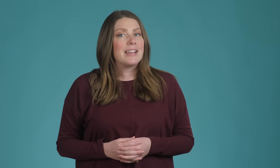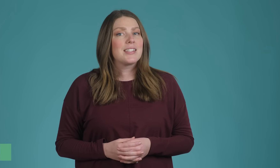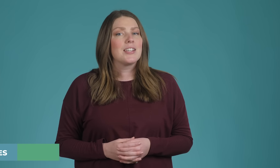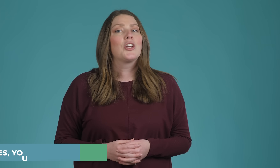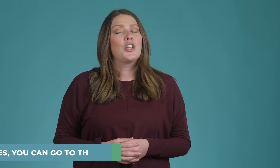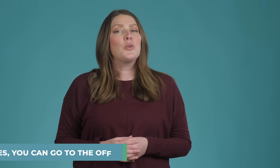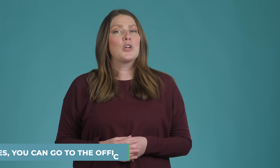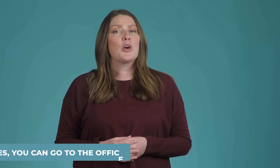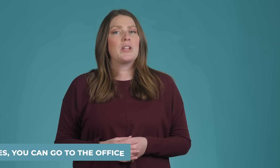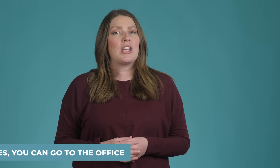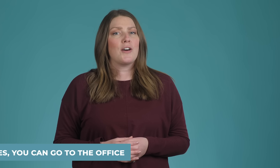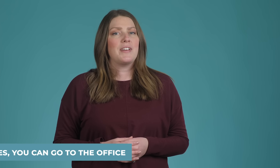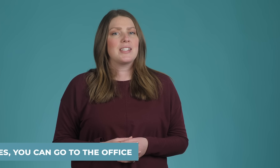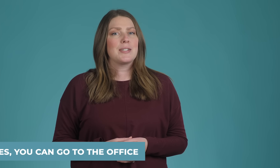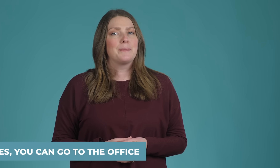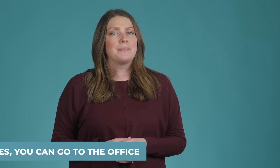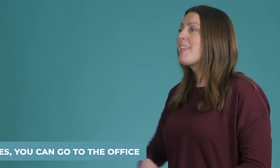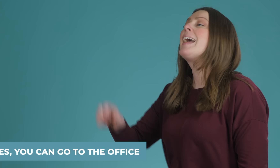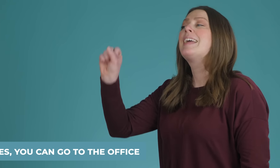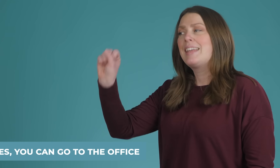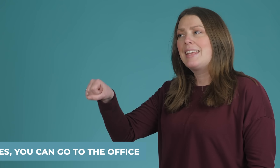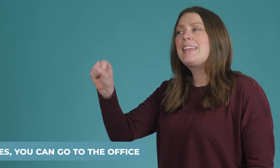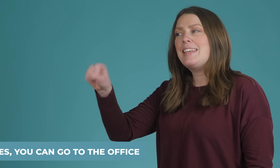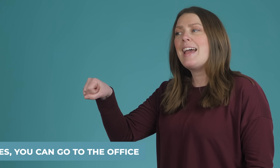Yes. You can go to the office.